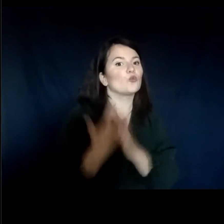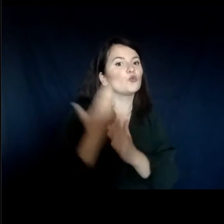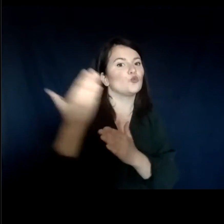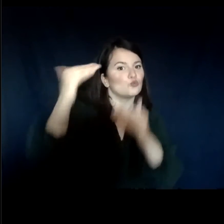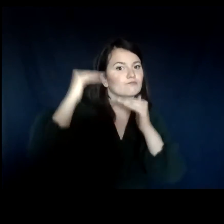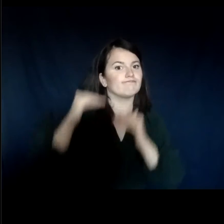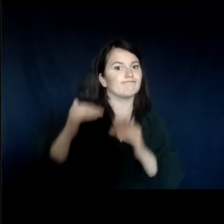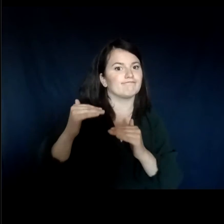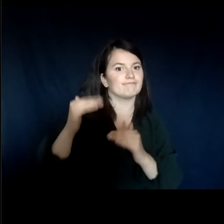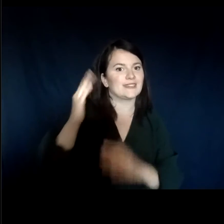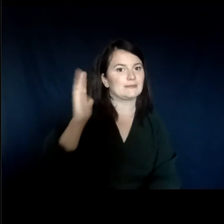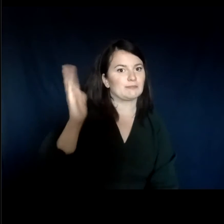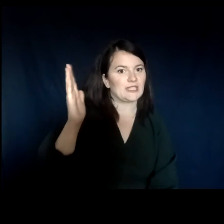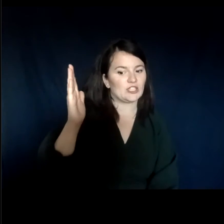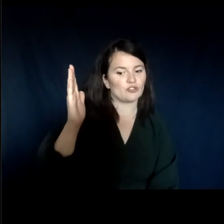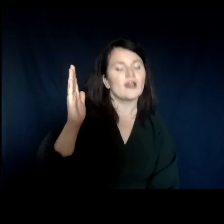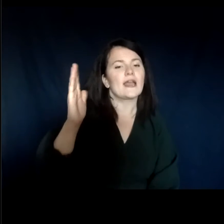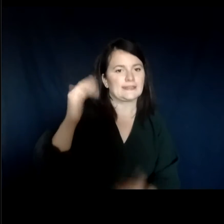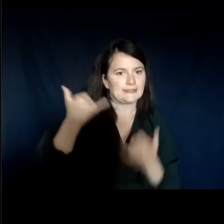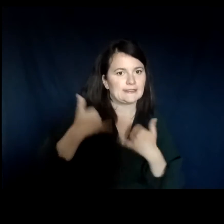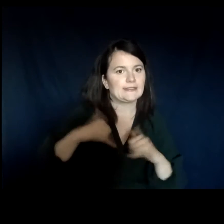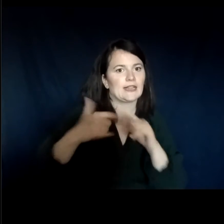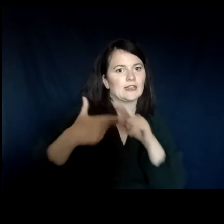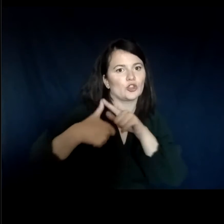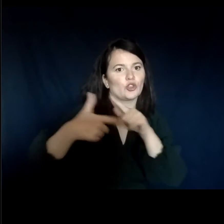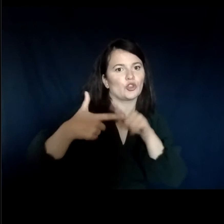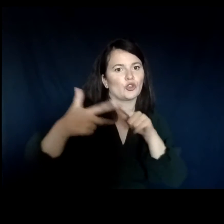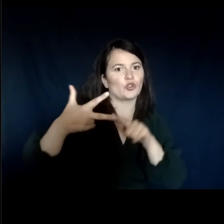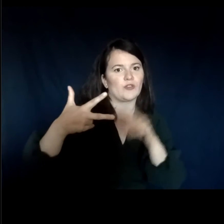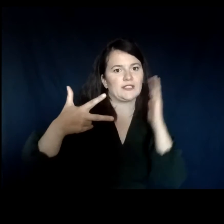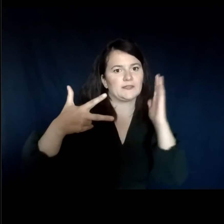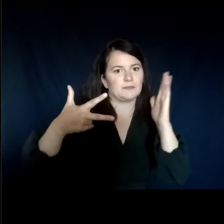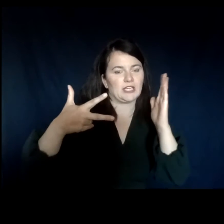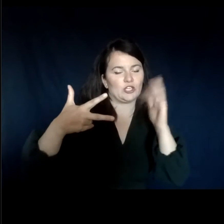Some speaker that we'll have in a row but the...